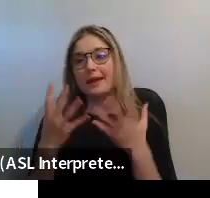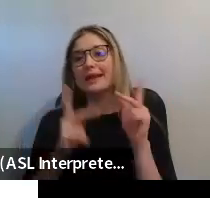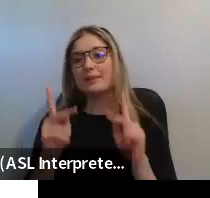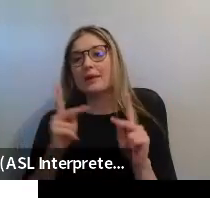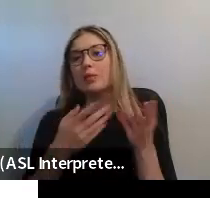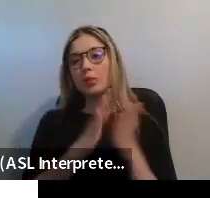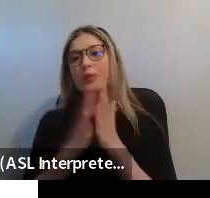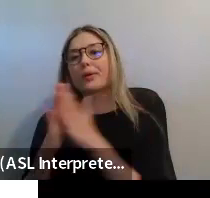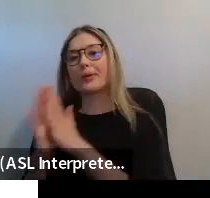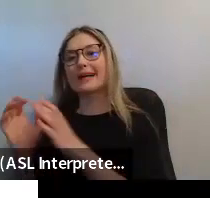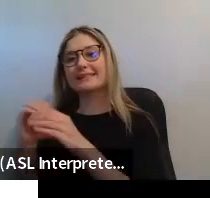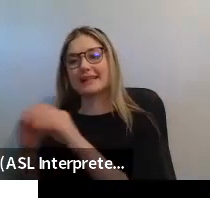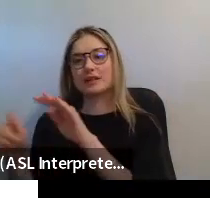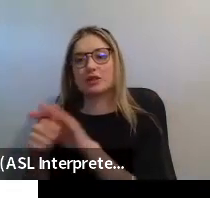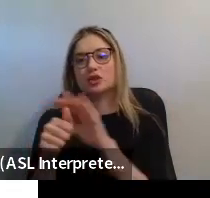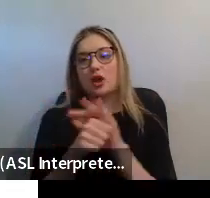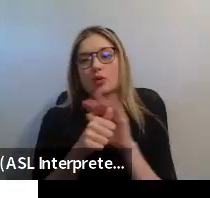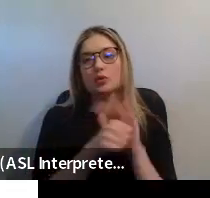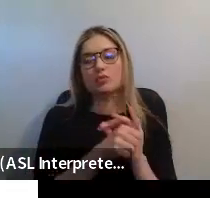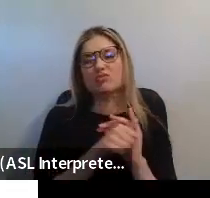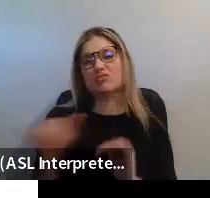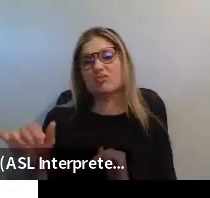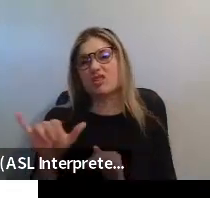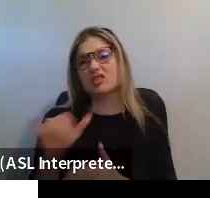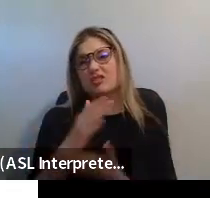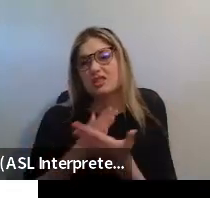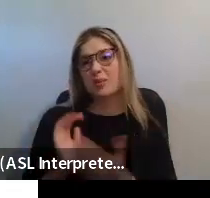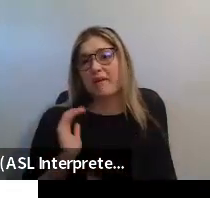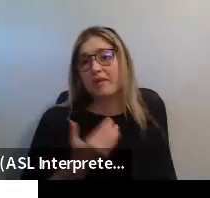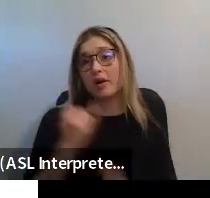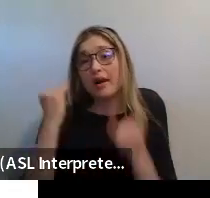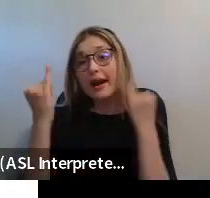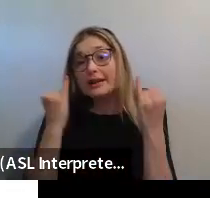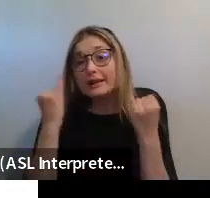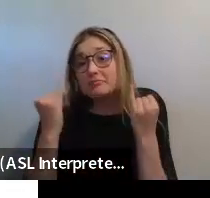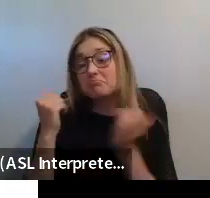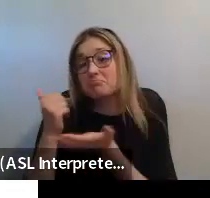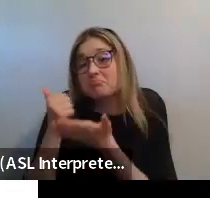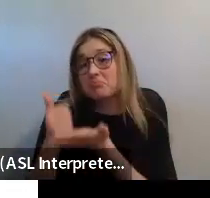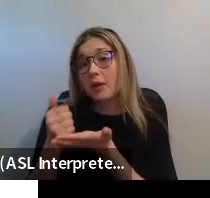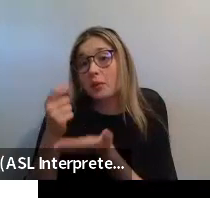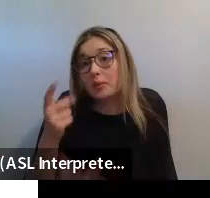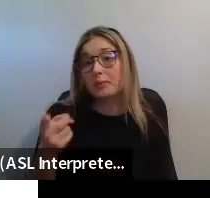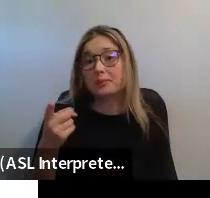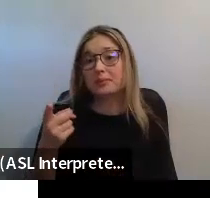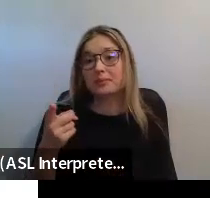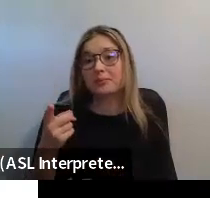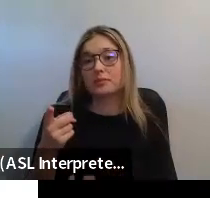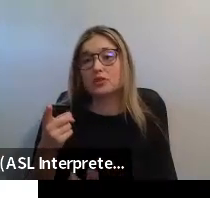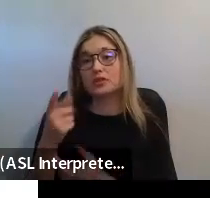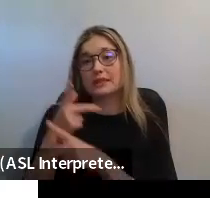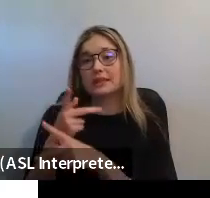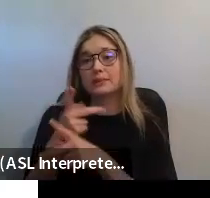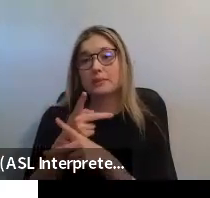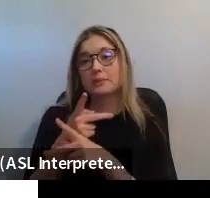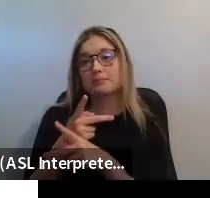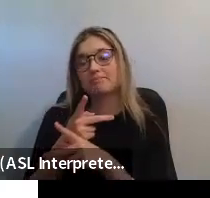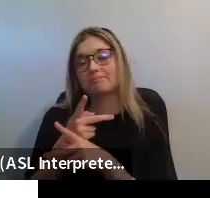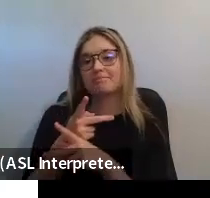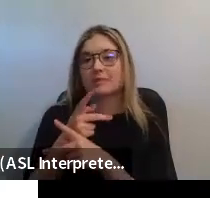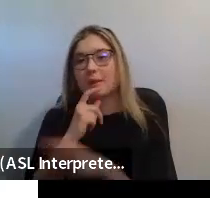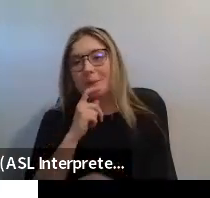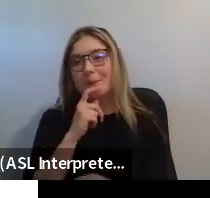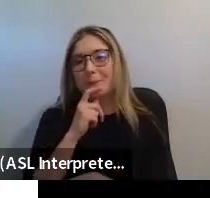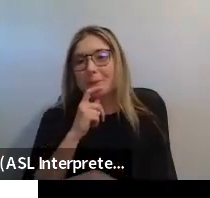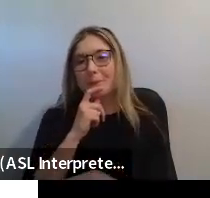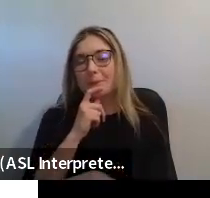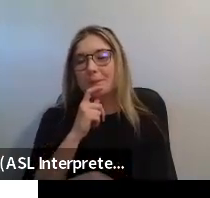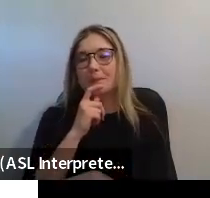That we have found people want when in the shelters. But then also, these are just some of our ideas that could be helpful in.